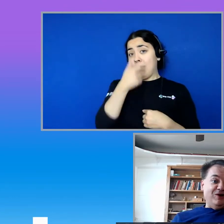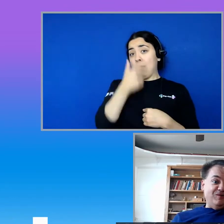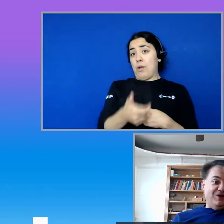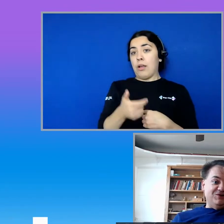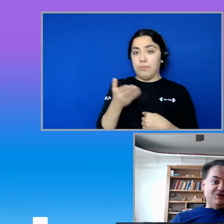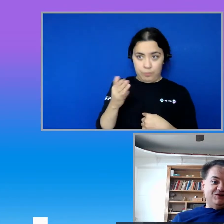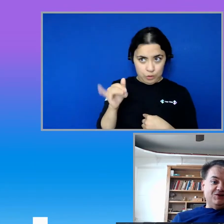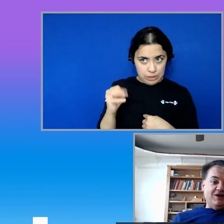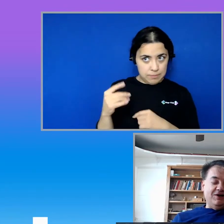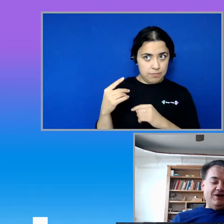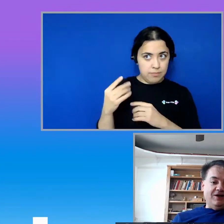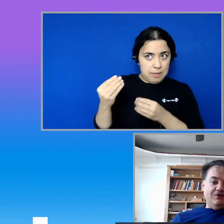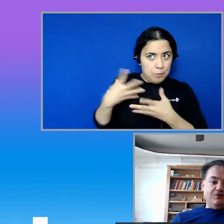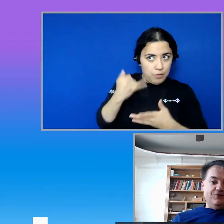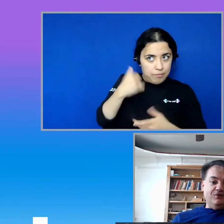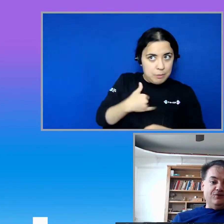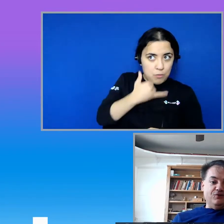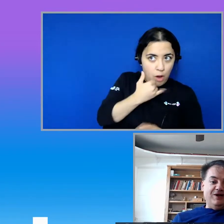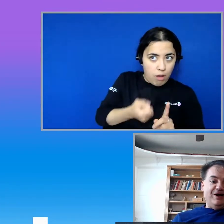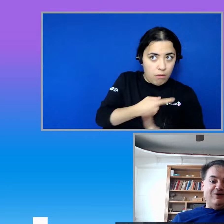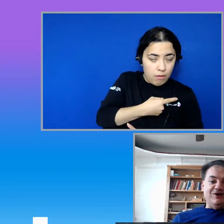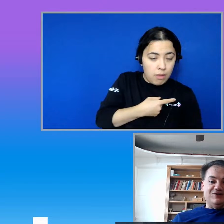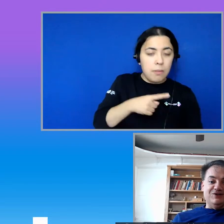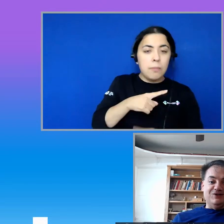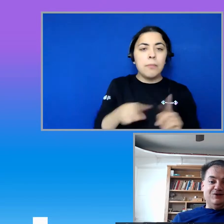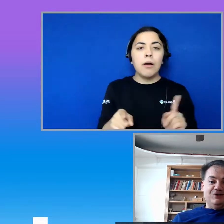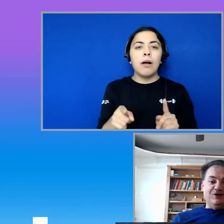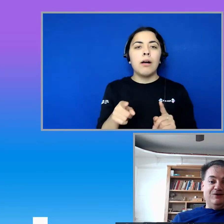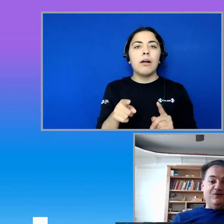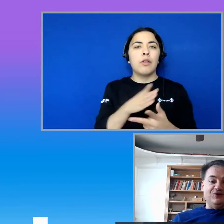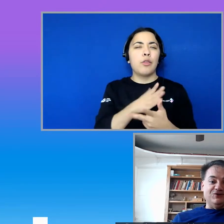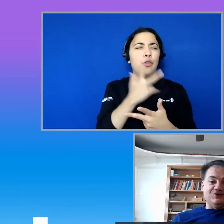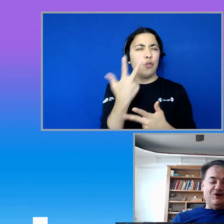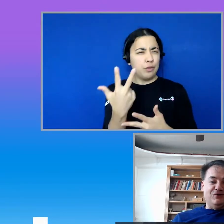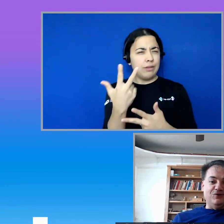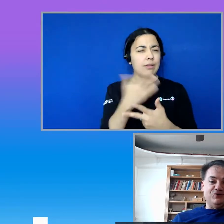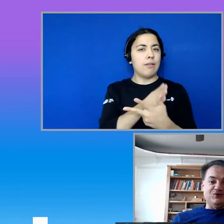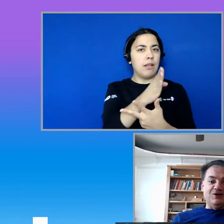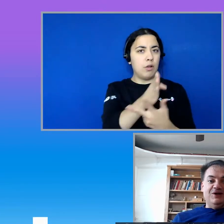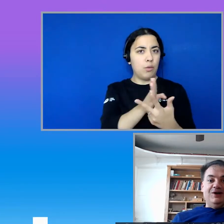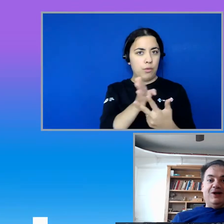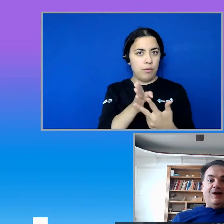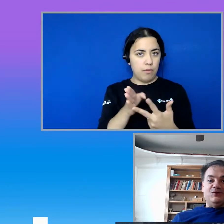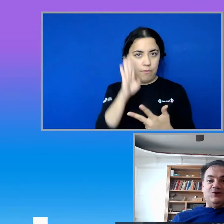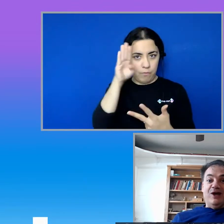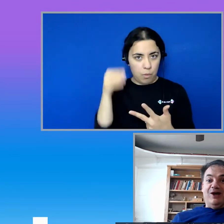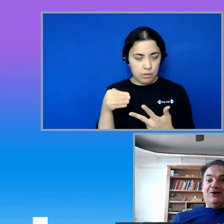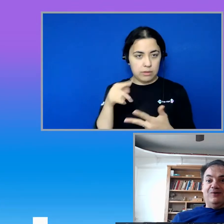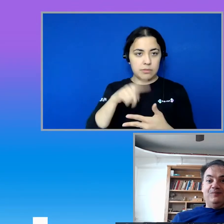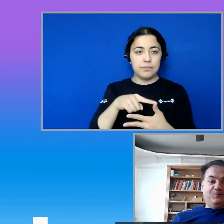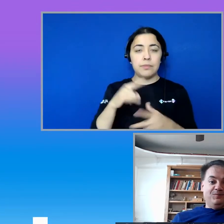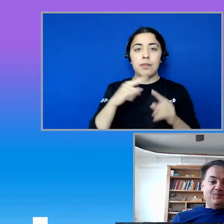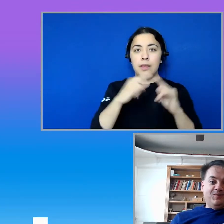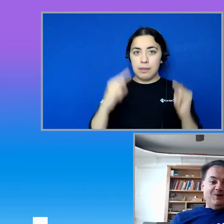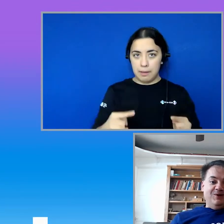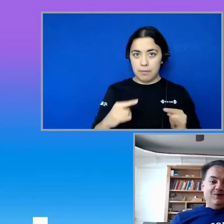you can correct me is kind of like three areas that that it